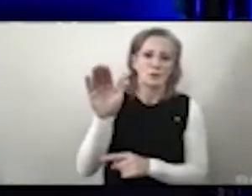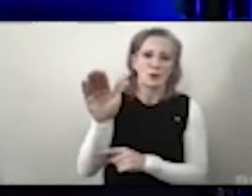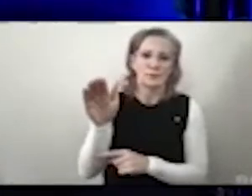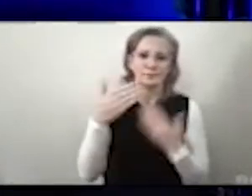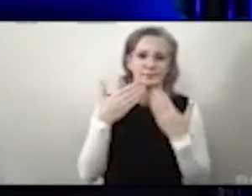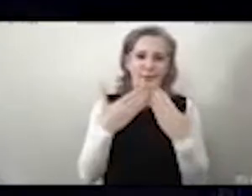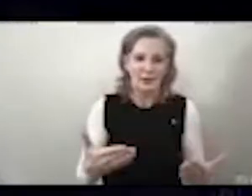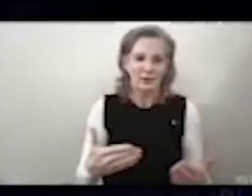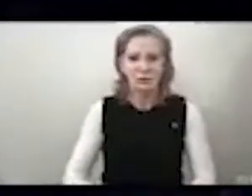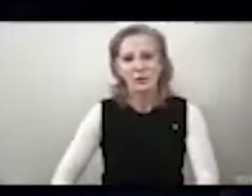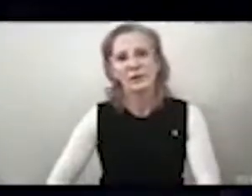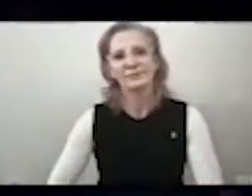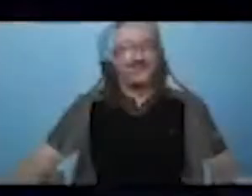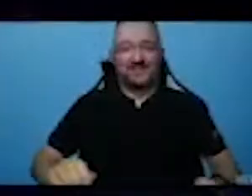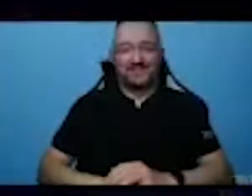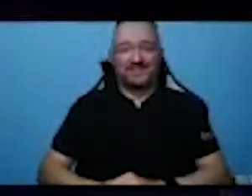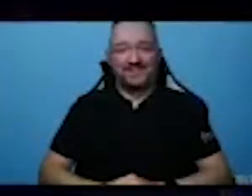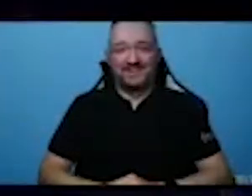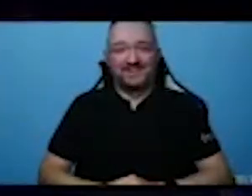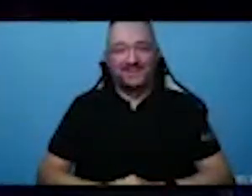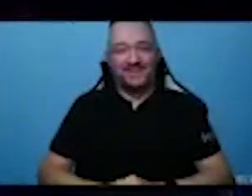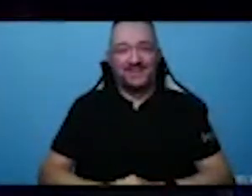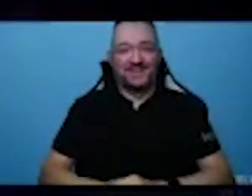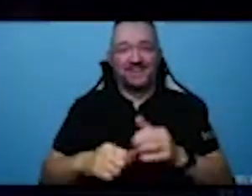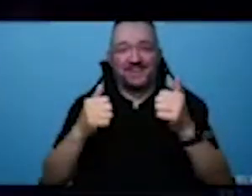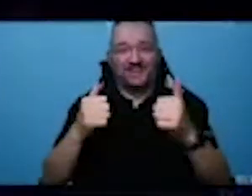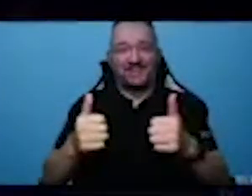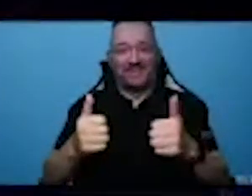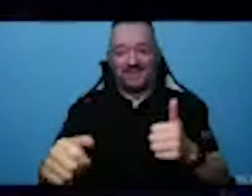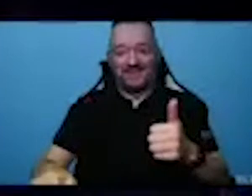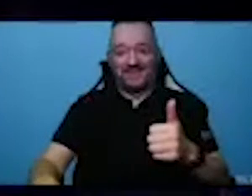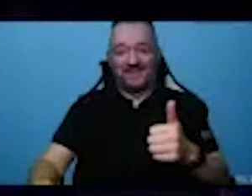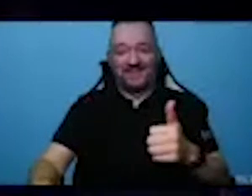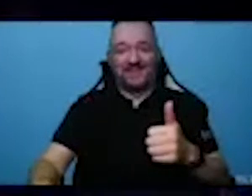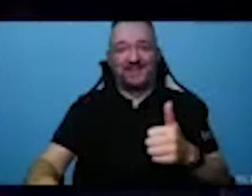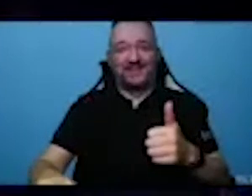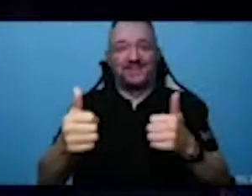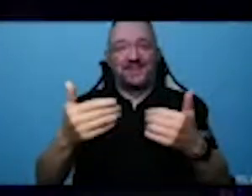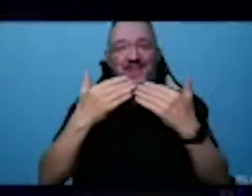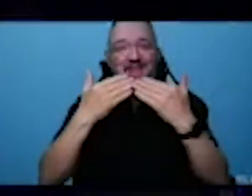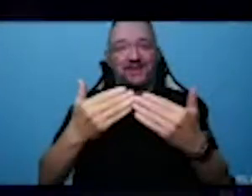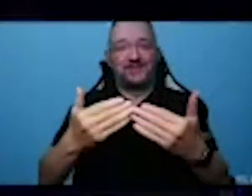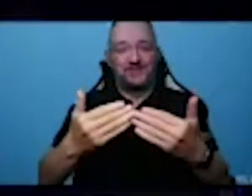And for that wonderfully complete, uh, account of what the Commission has come up with.